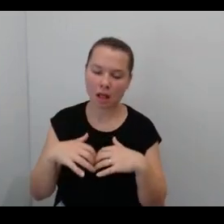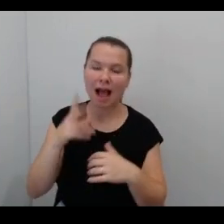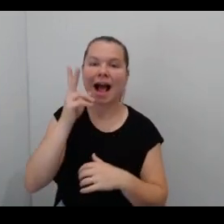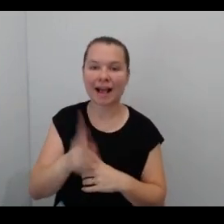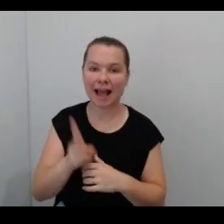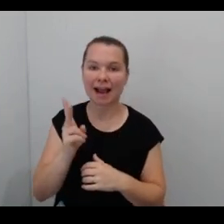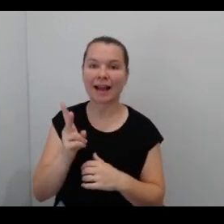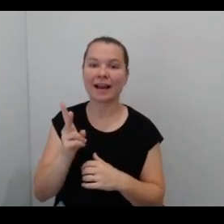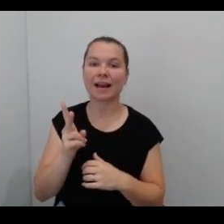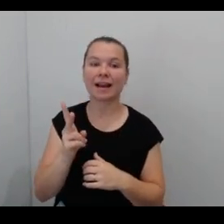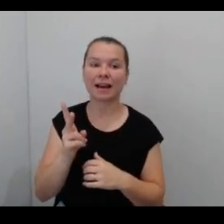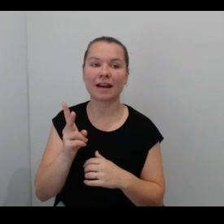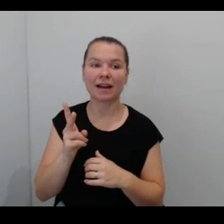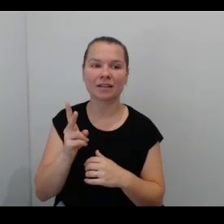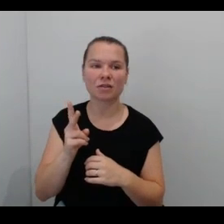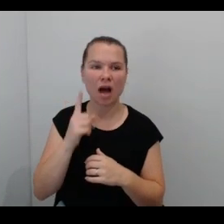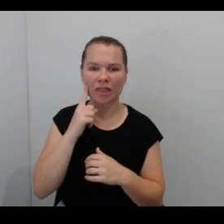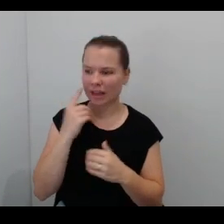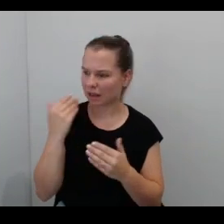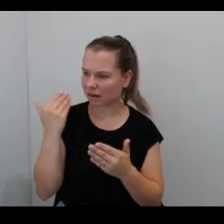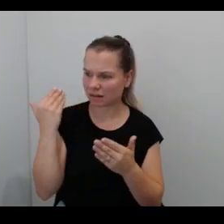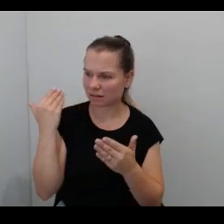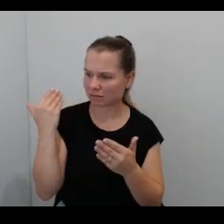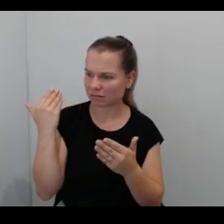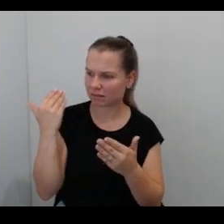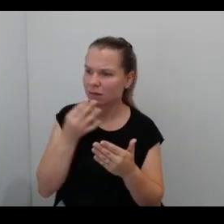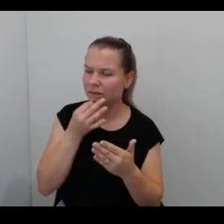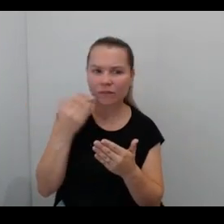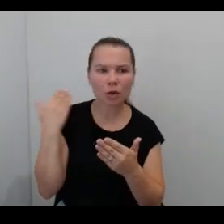a per cent in the last little while.